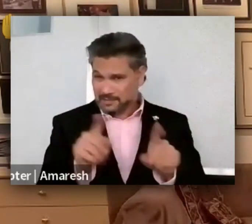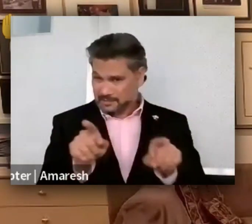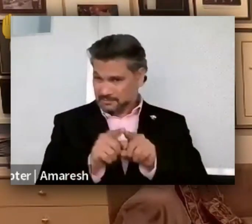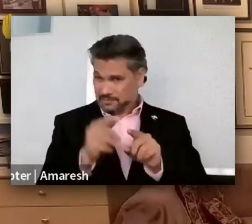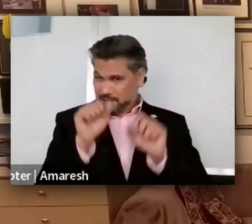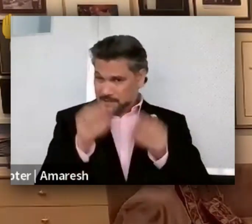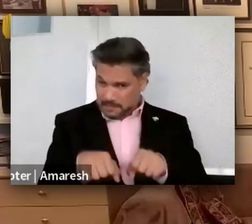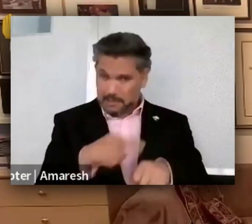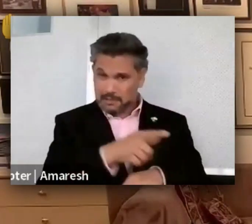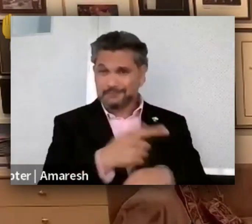activated by an